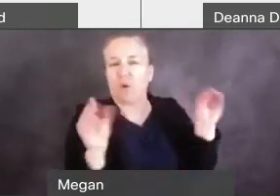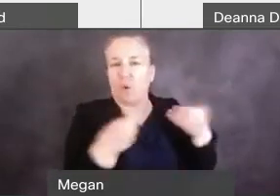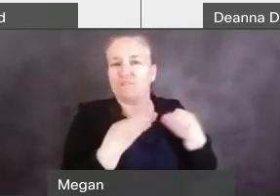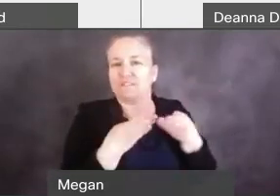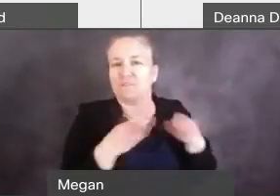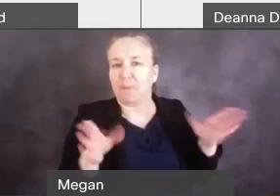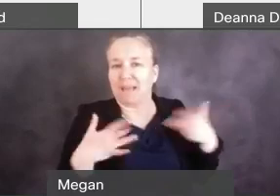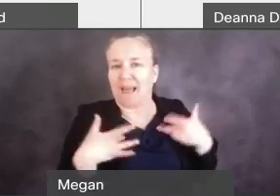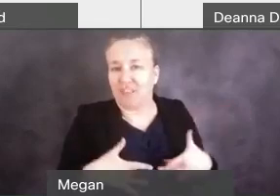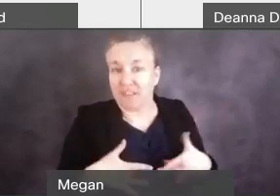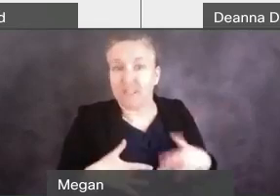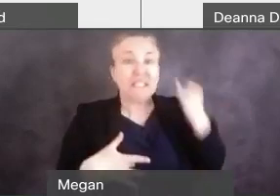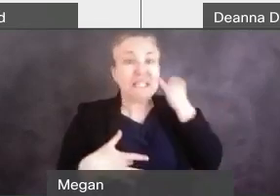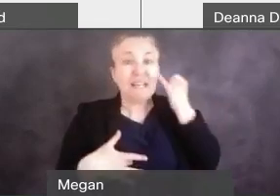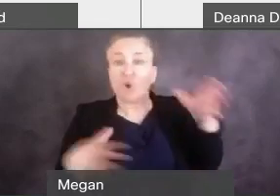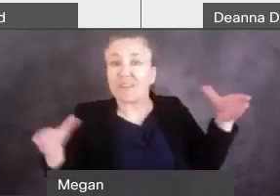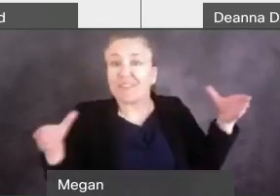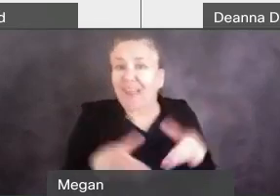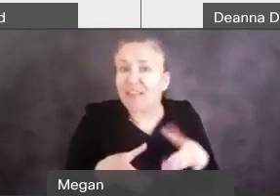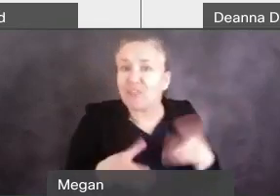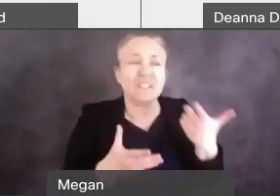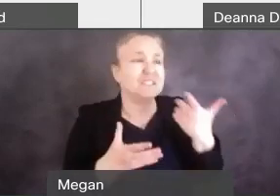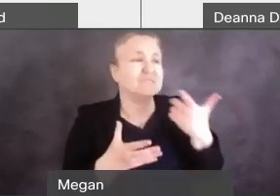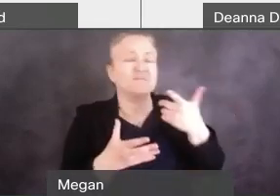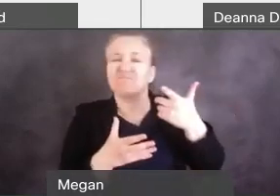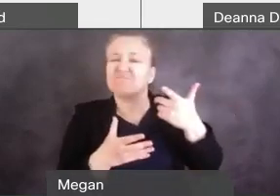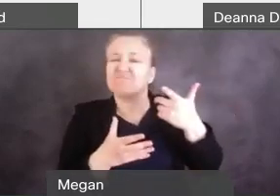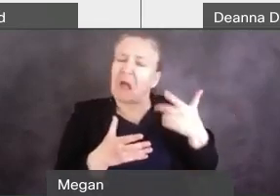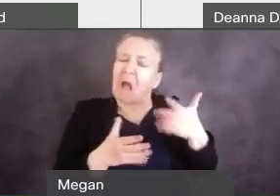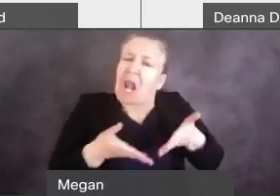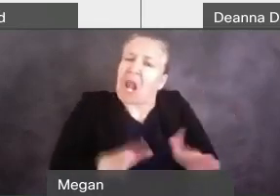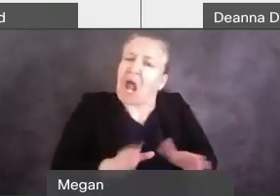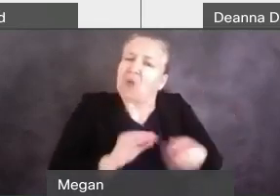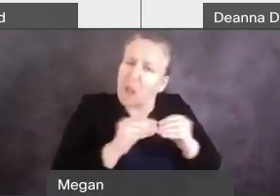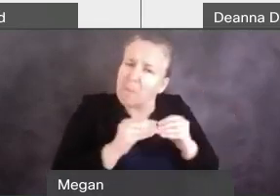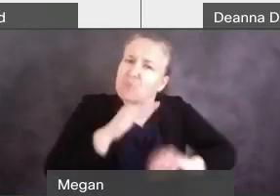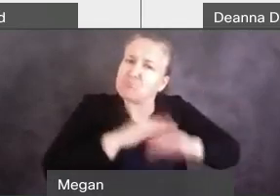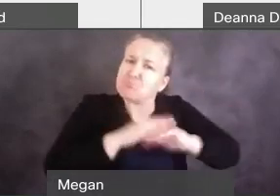even if your gathering is within the allowed number of attendees for that space.